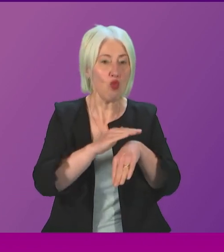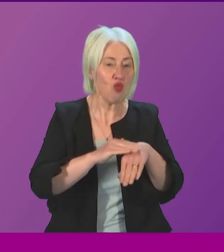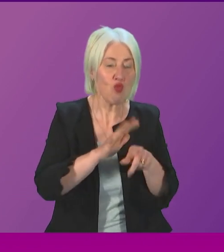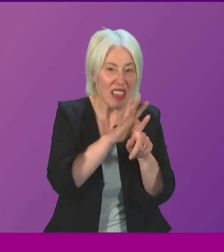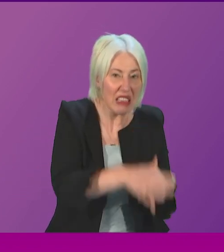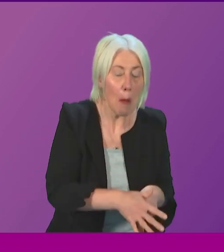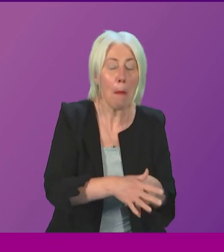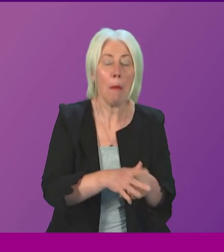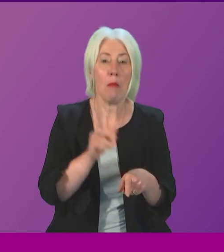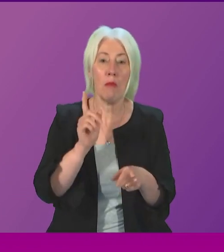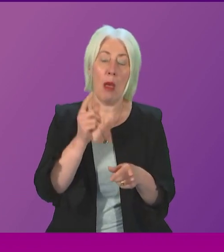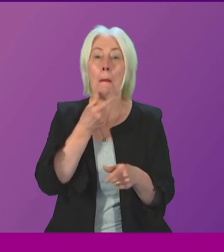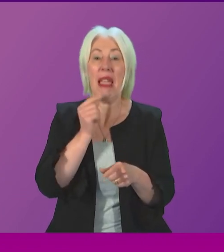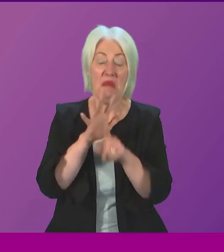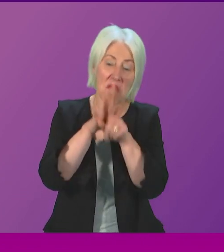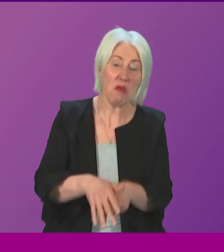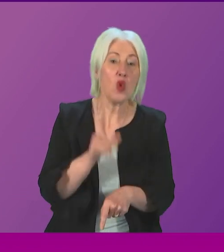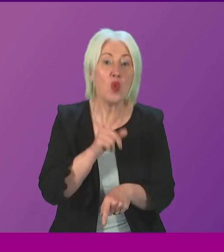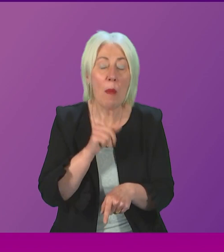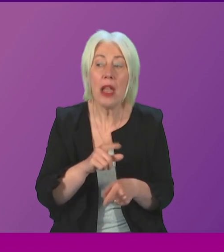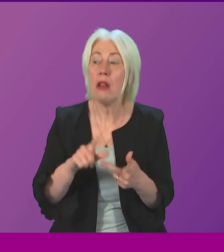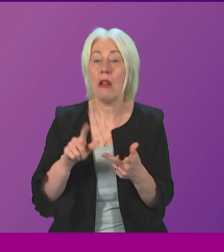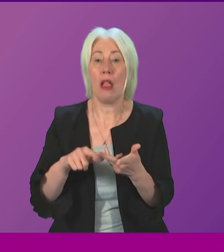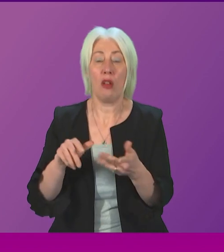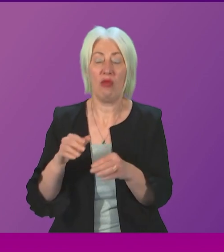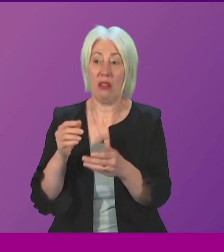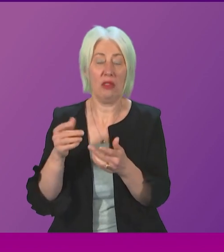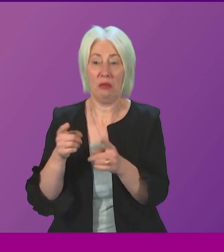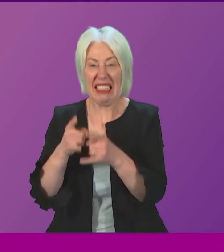misogyny and discrimination exist.” He continued: